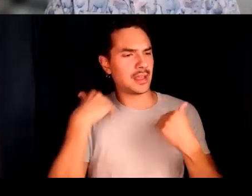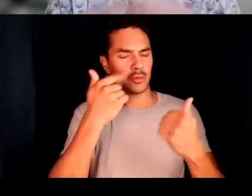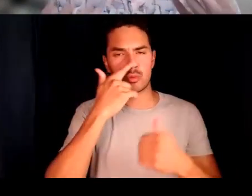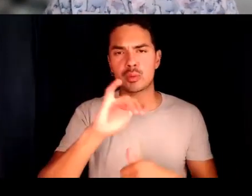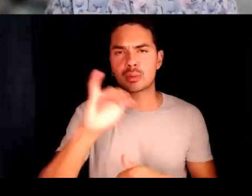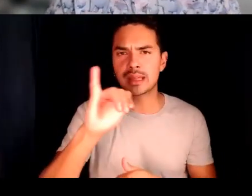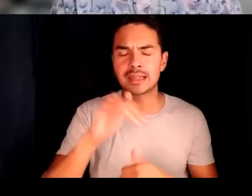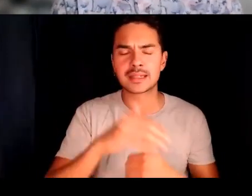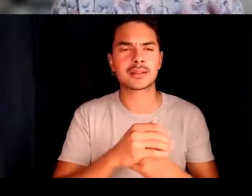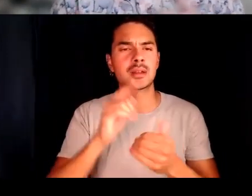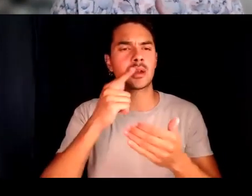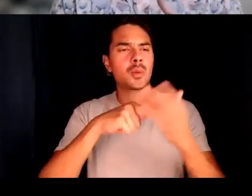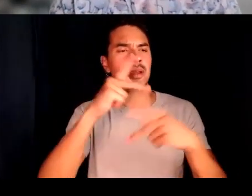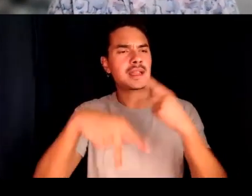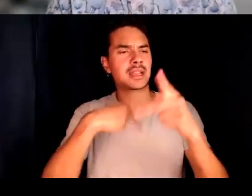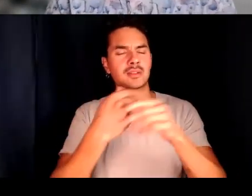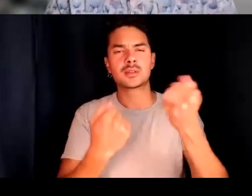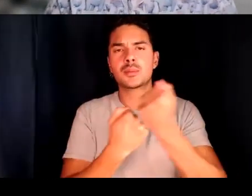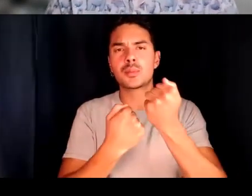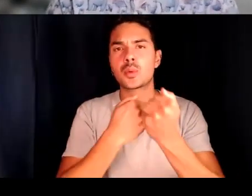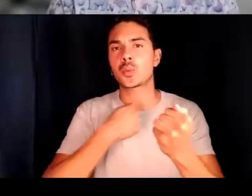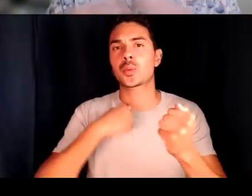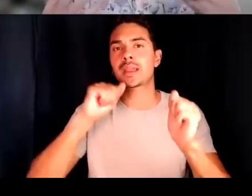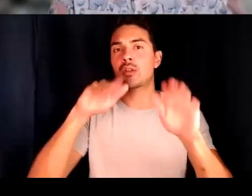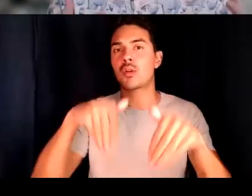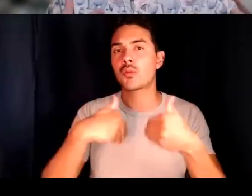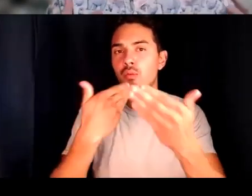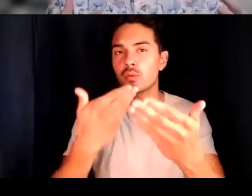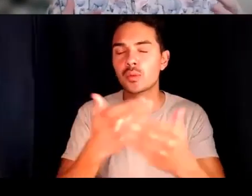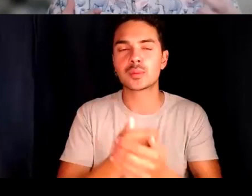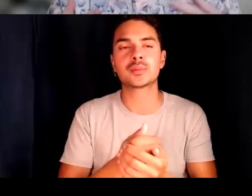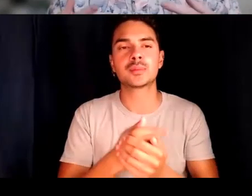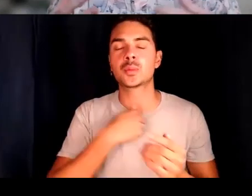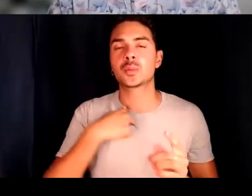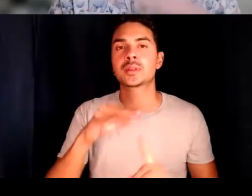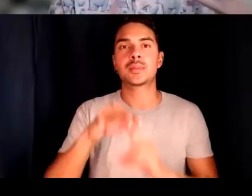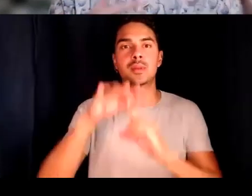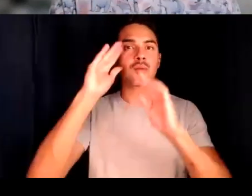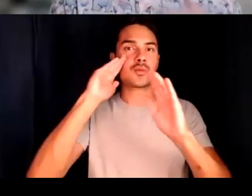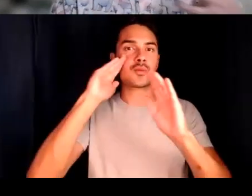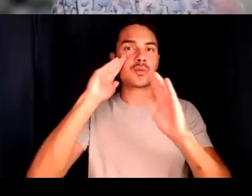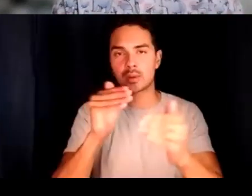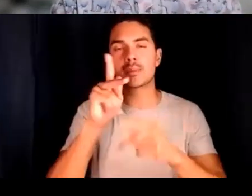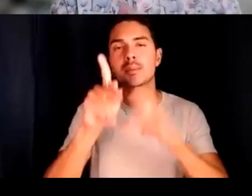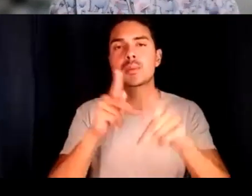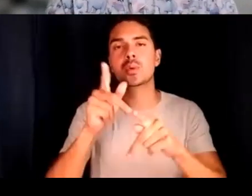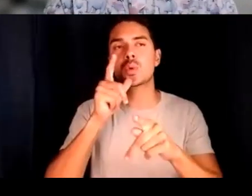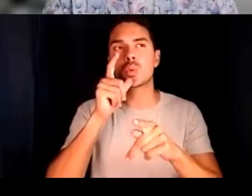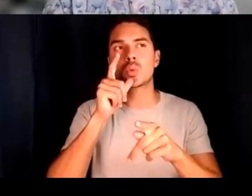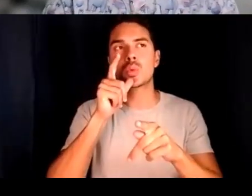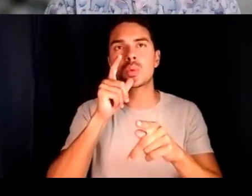and what kind of supports we can offer. And we're especially focusing on people who are in advocacy roles,